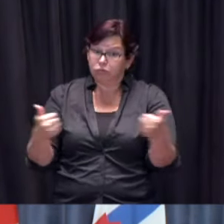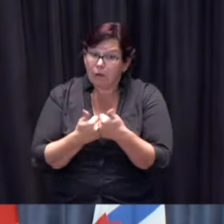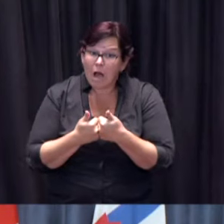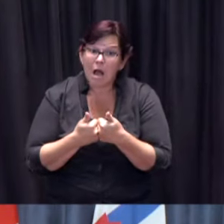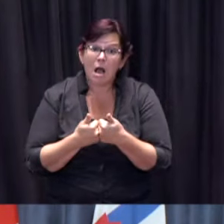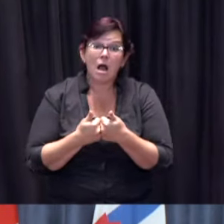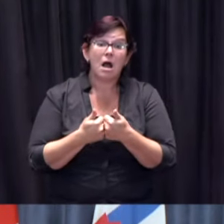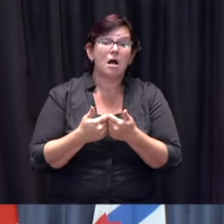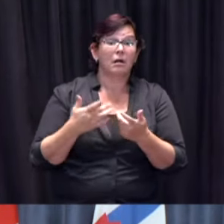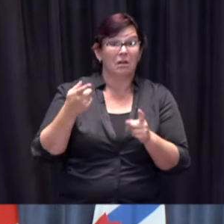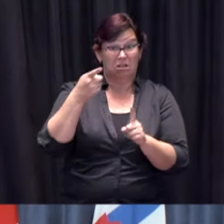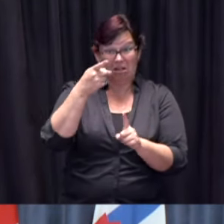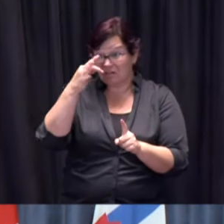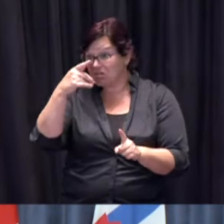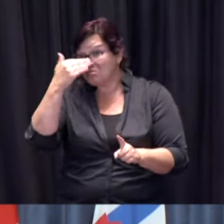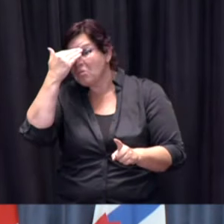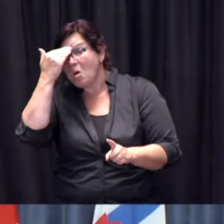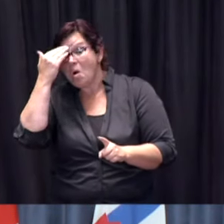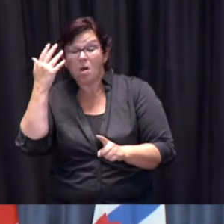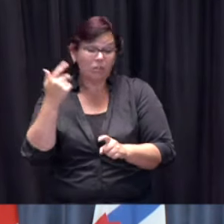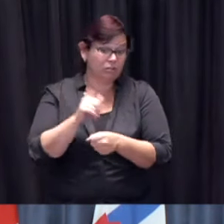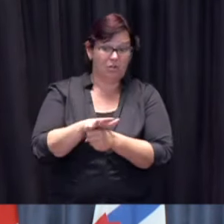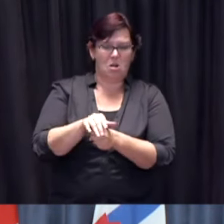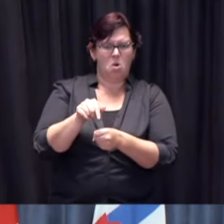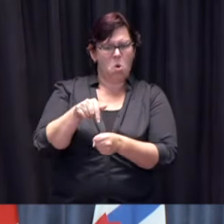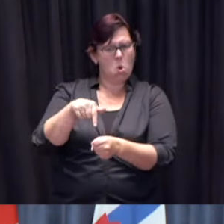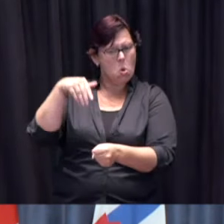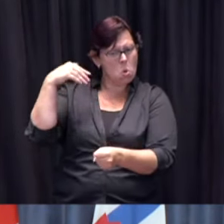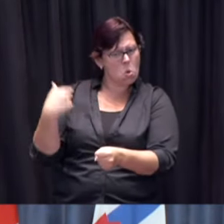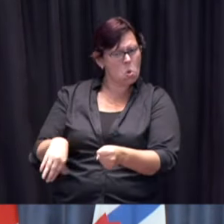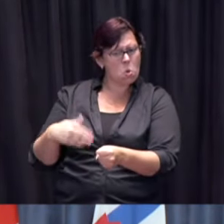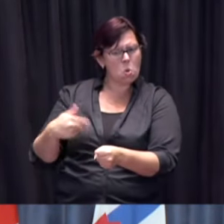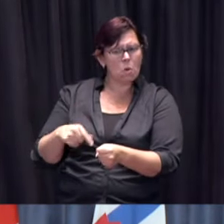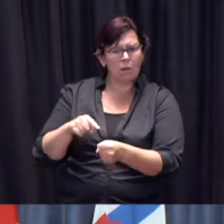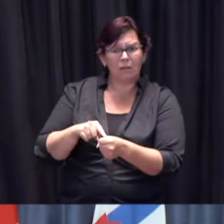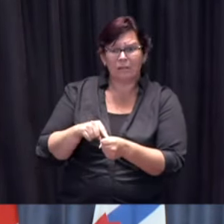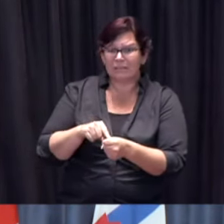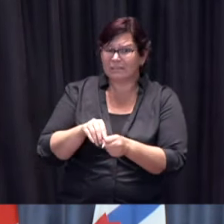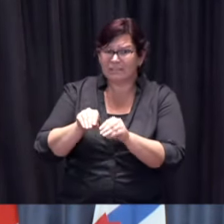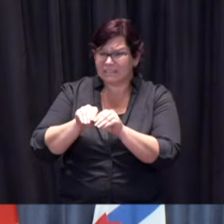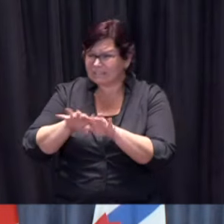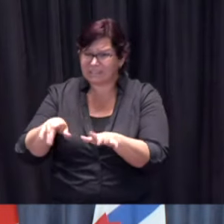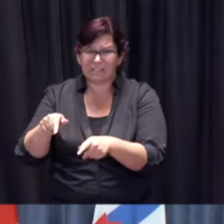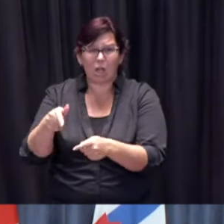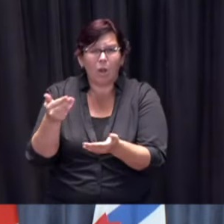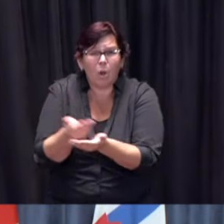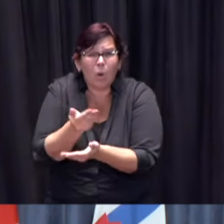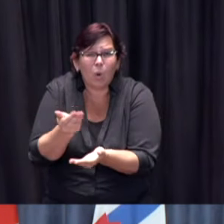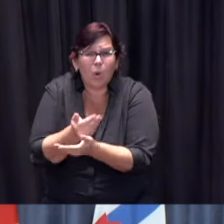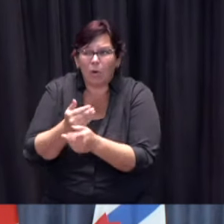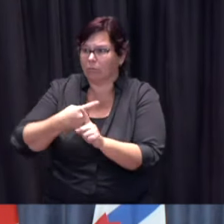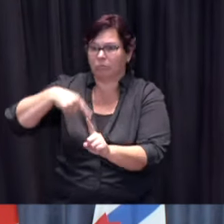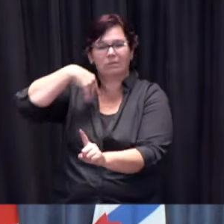Responding to a pandemic with a brand new virus with no known vaccine, no treatment, no